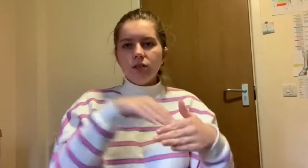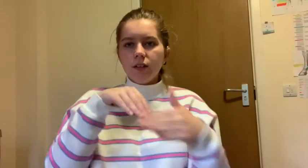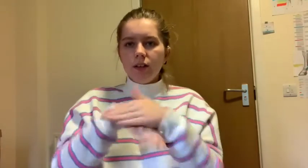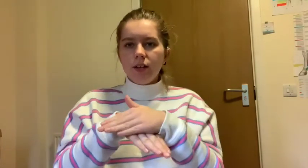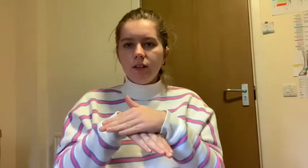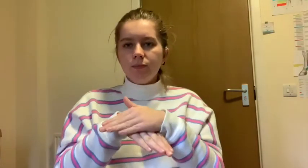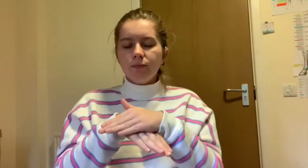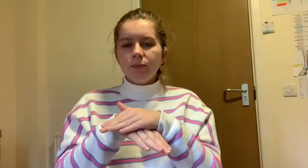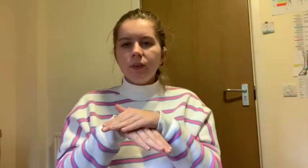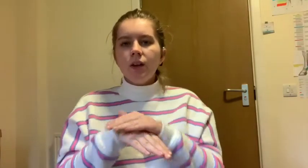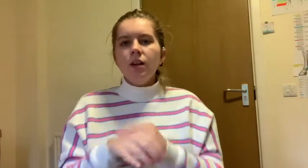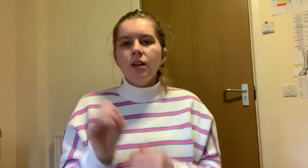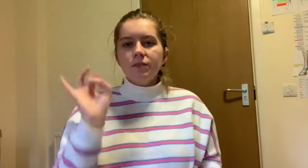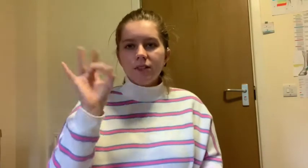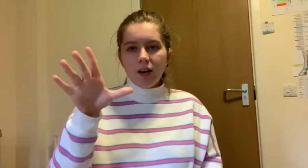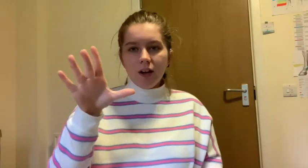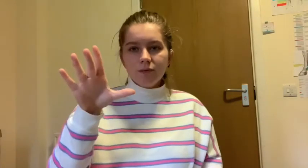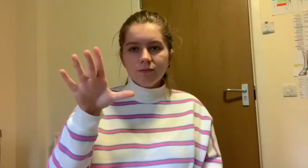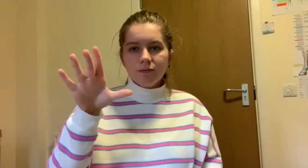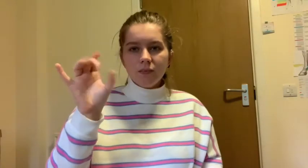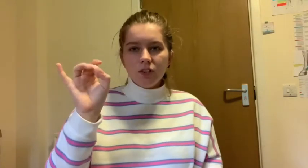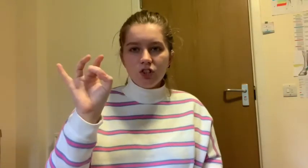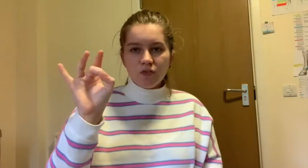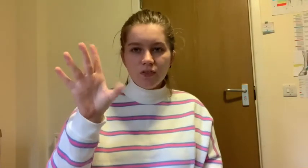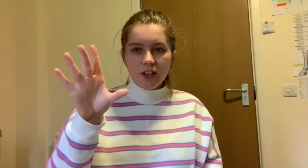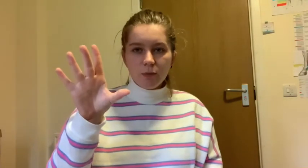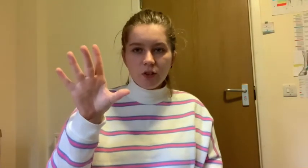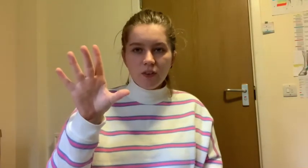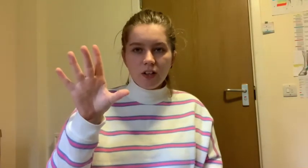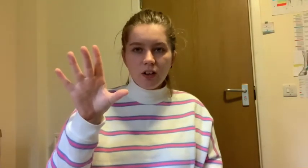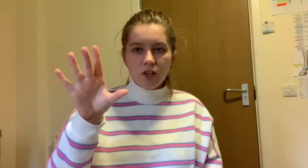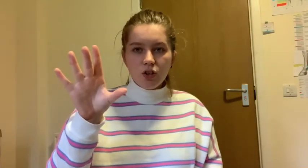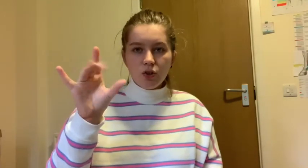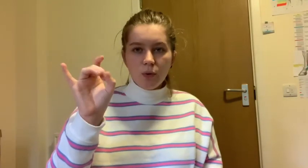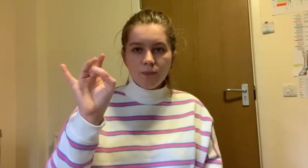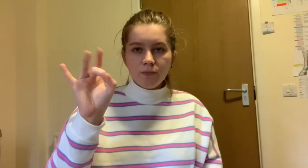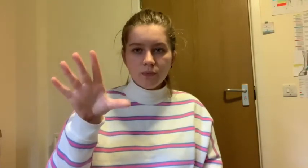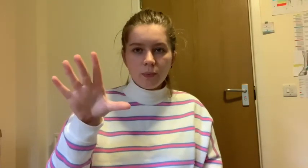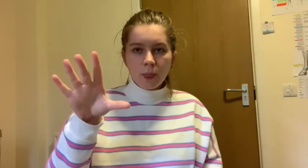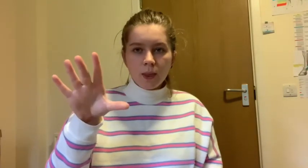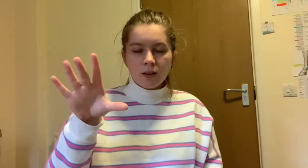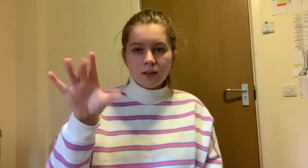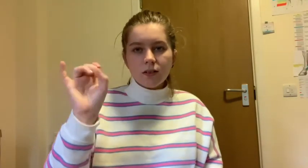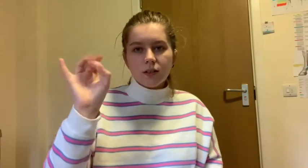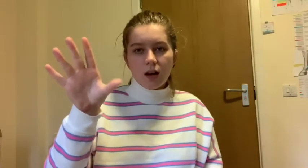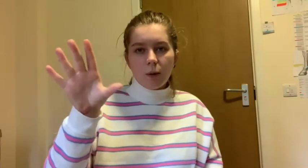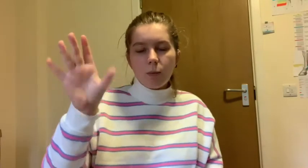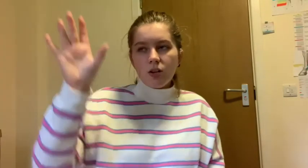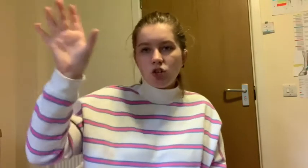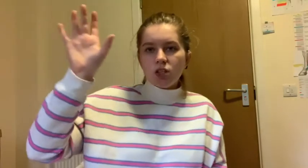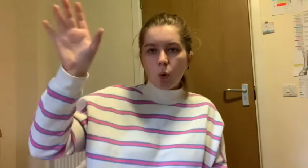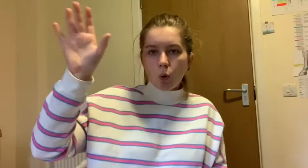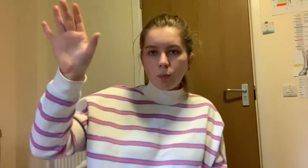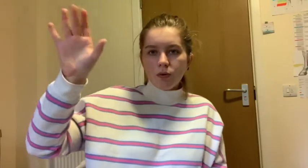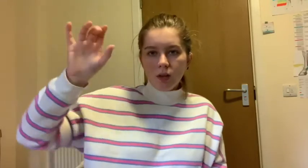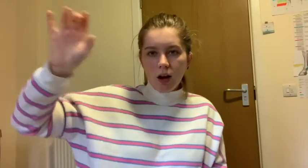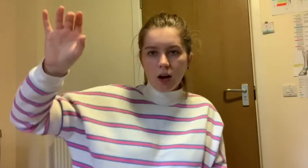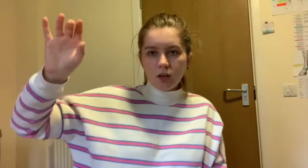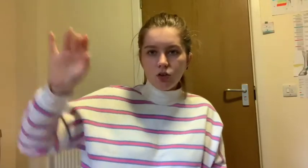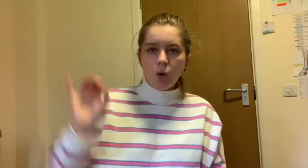"in". "Star" so you just flick your middle finger with your thumb, but make sure it is up high